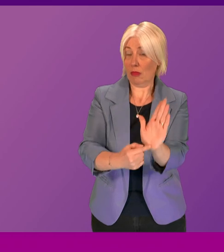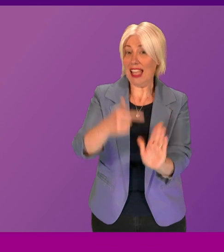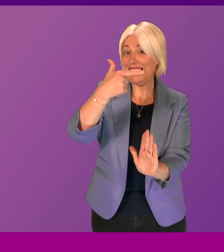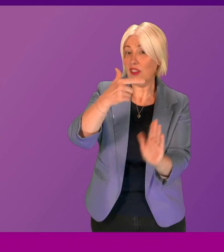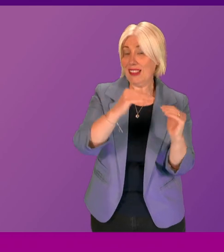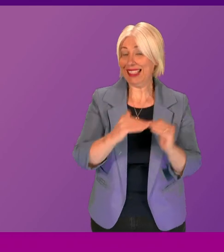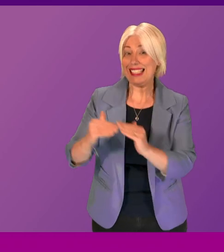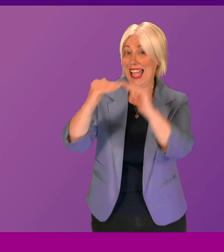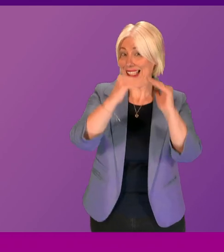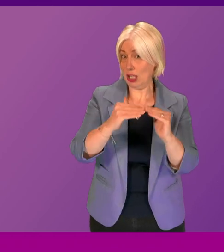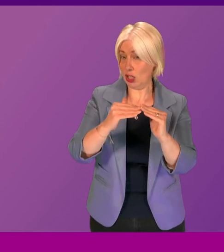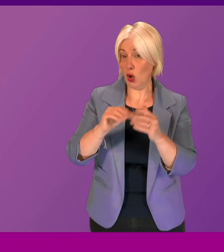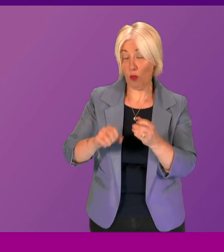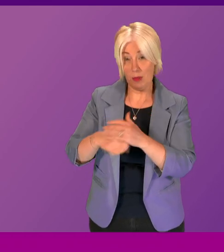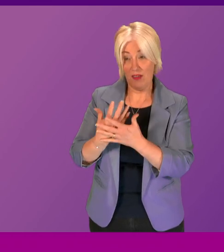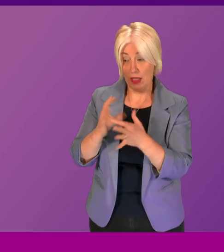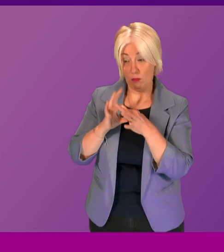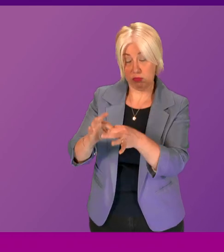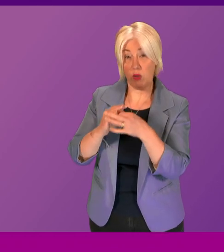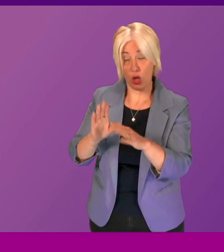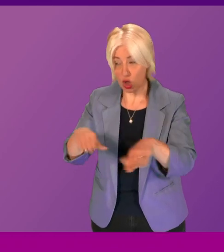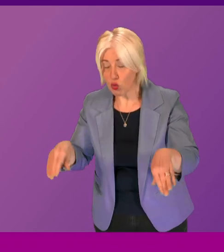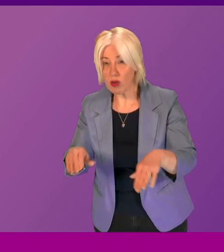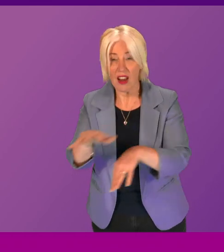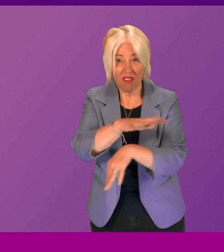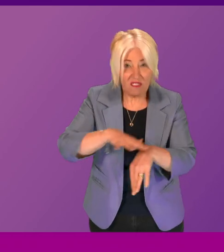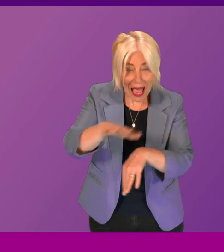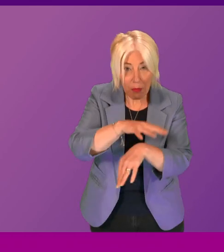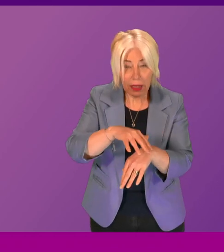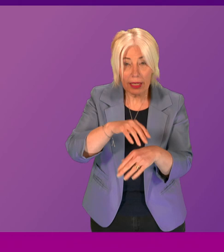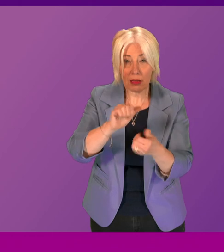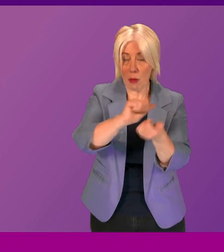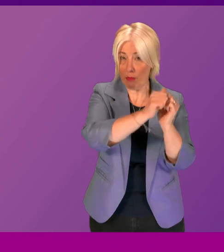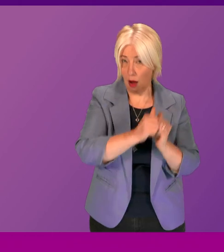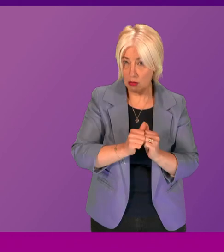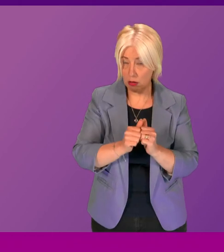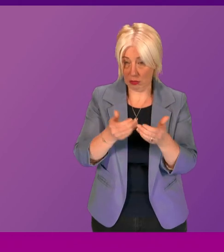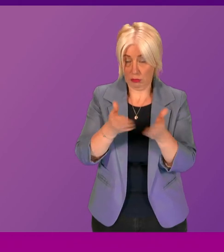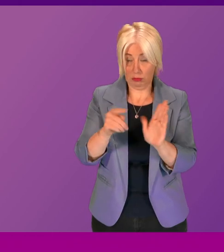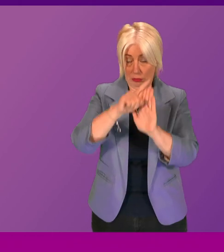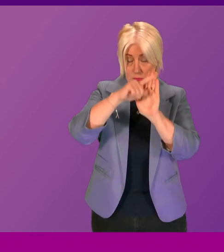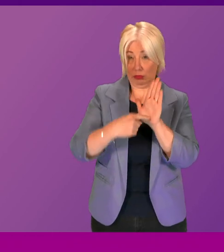which have been developed with children, families and key partners and are underpinned by the